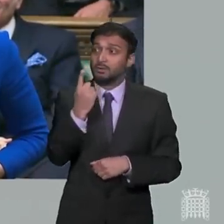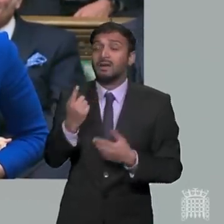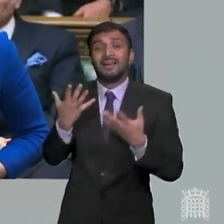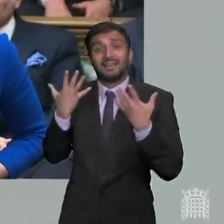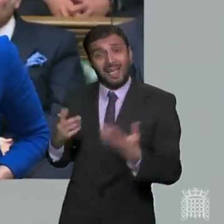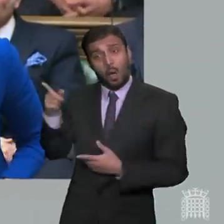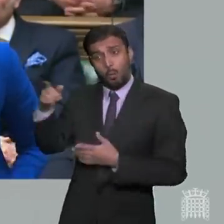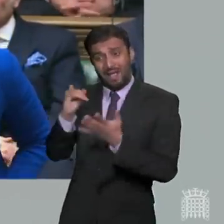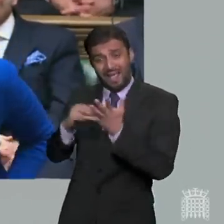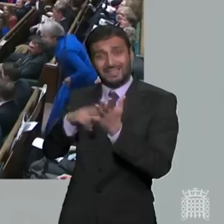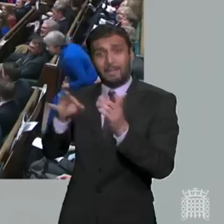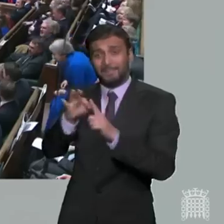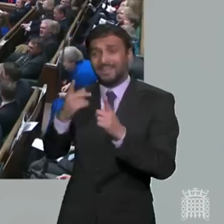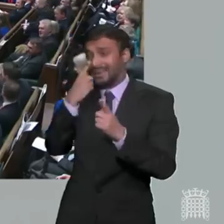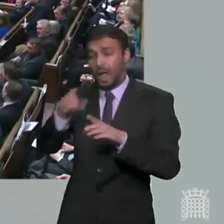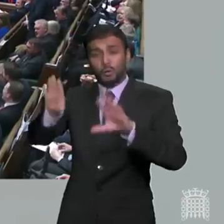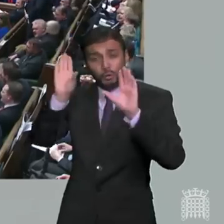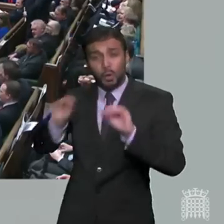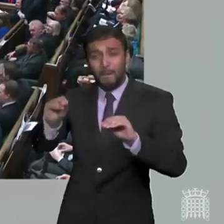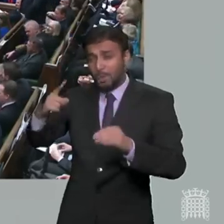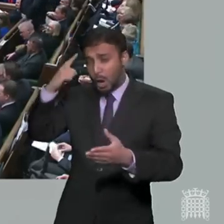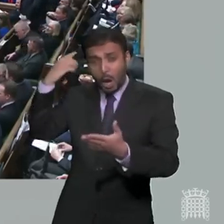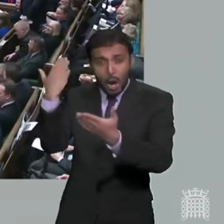with breaking us apart?